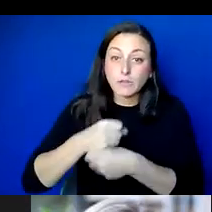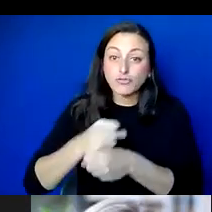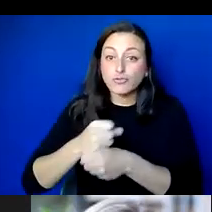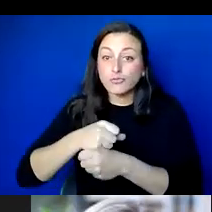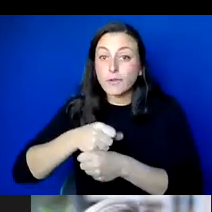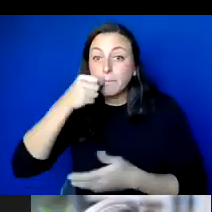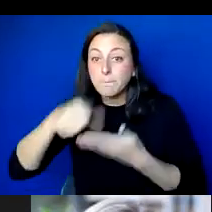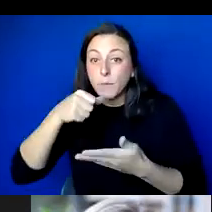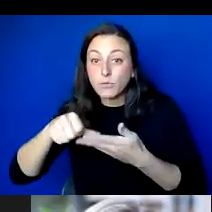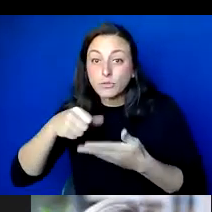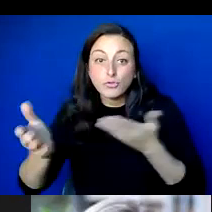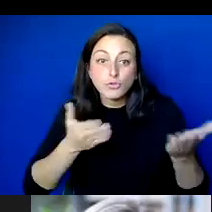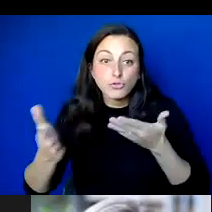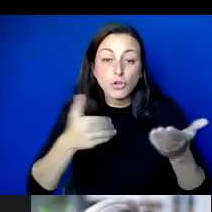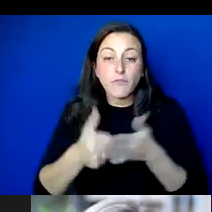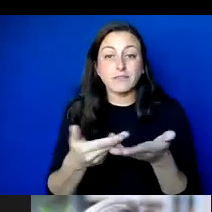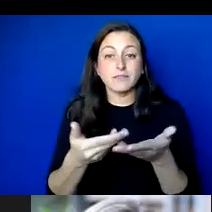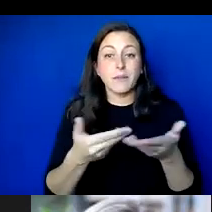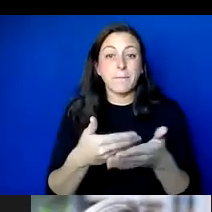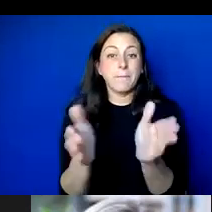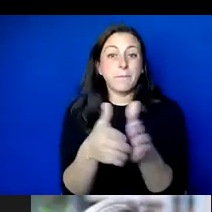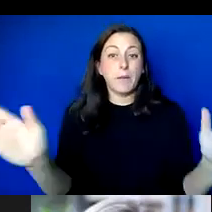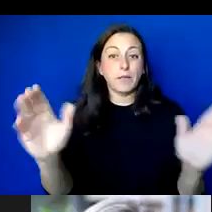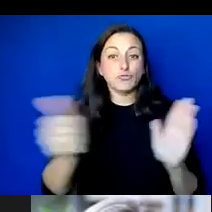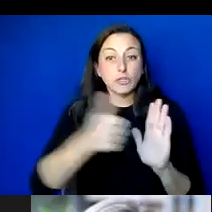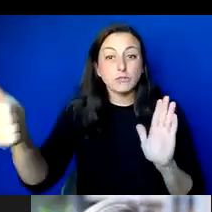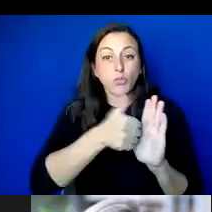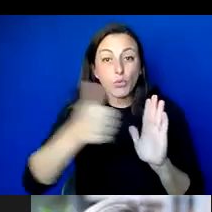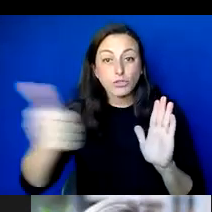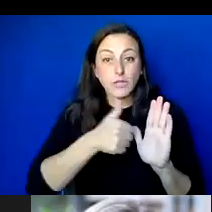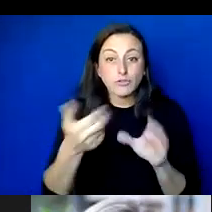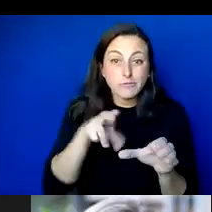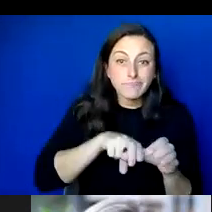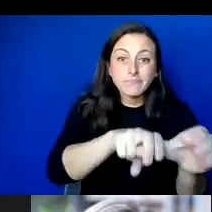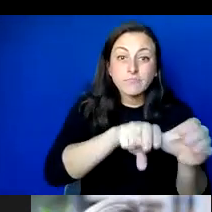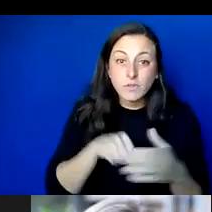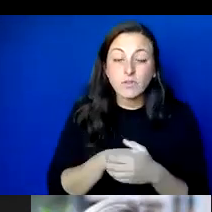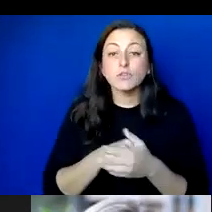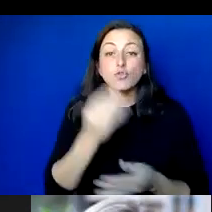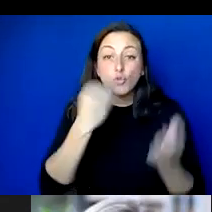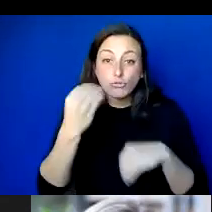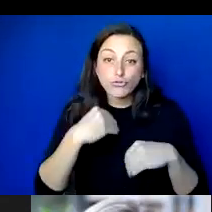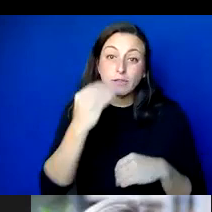public transport and specialized transportation staff, grocery, food service, public health,